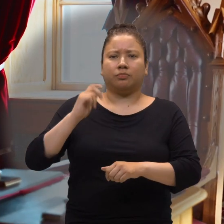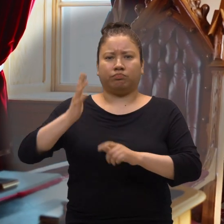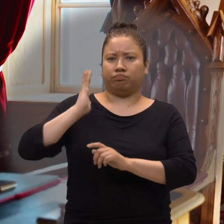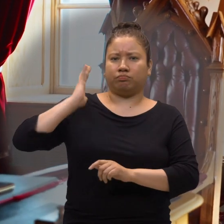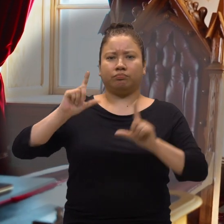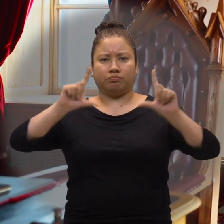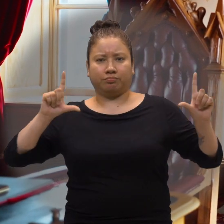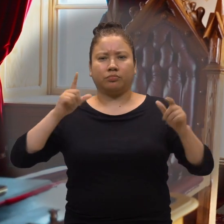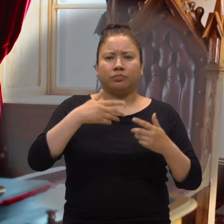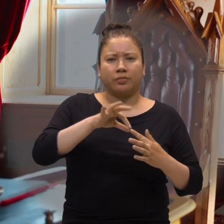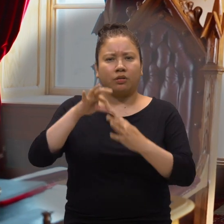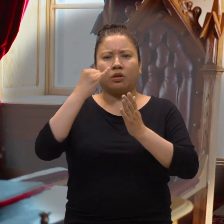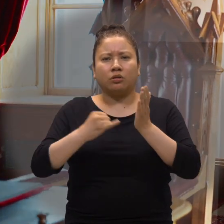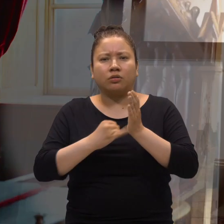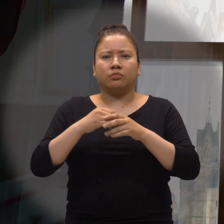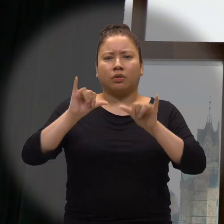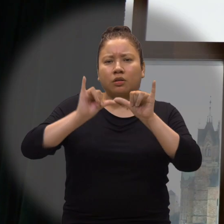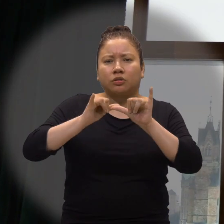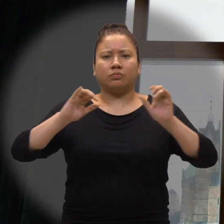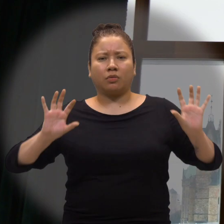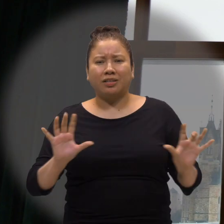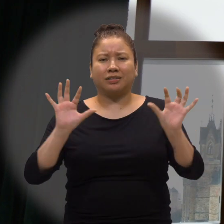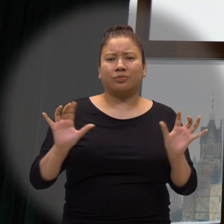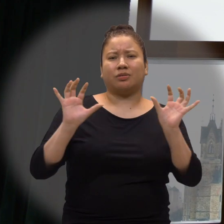With their unique art, architecture and décor,